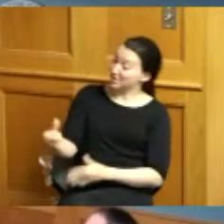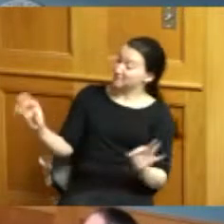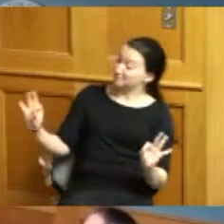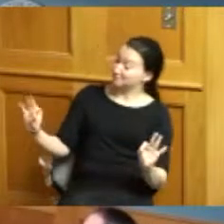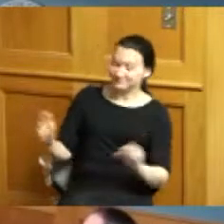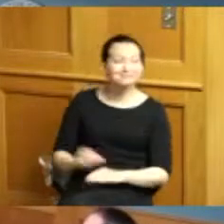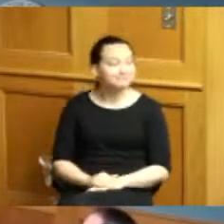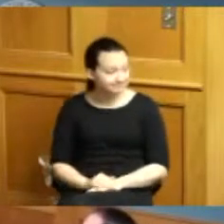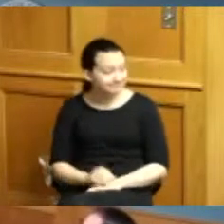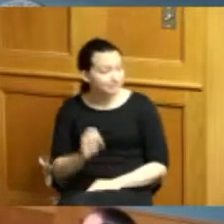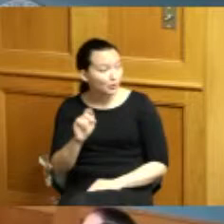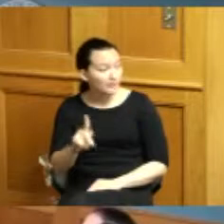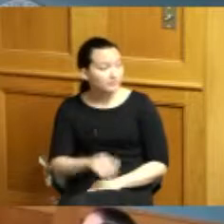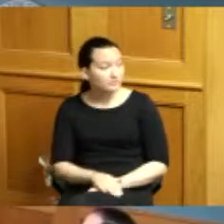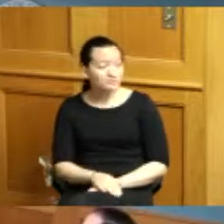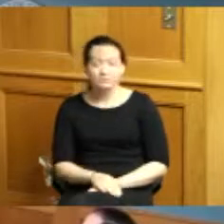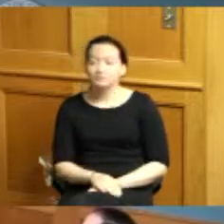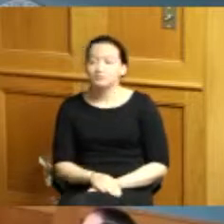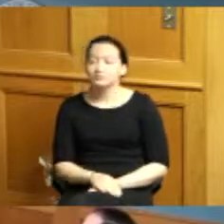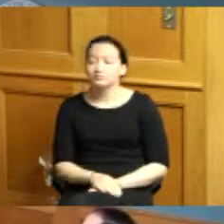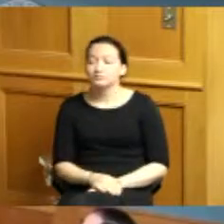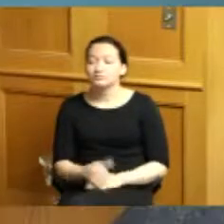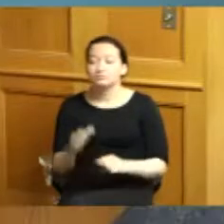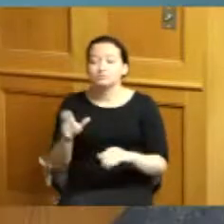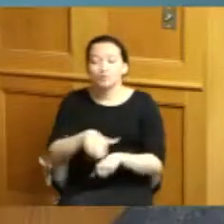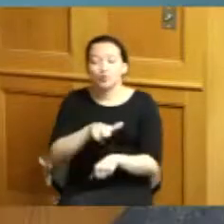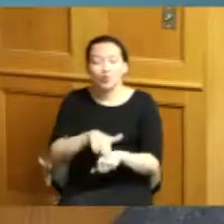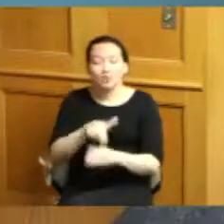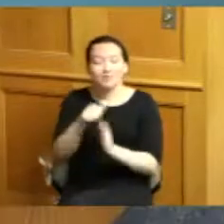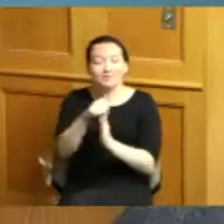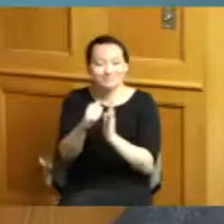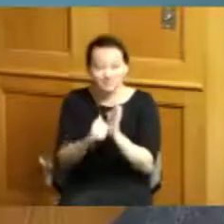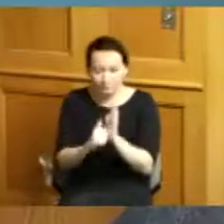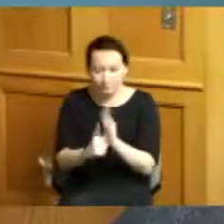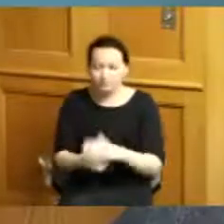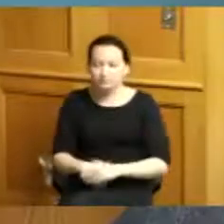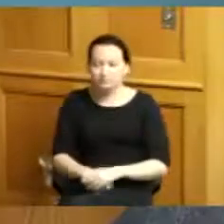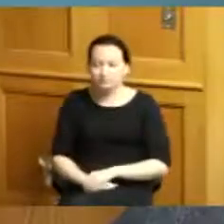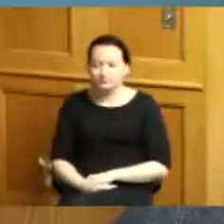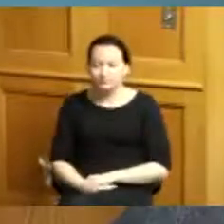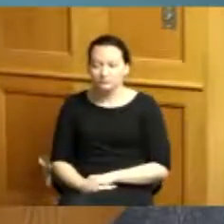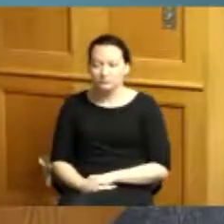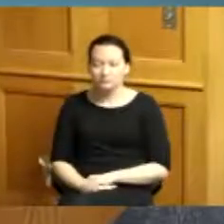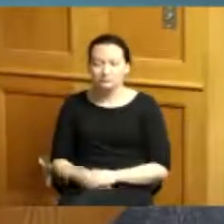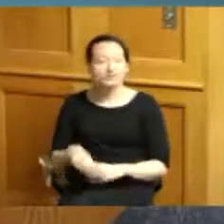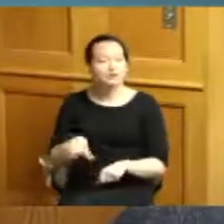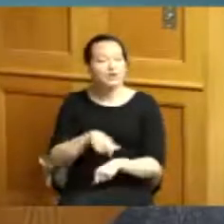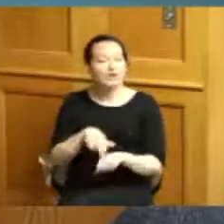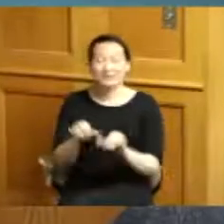okay so now we'll go to our regular agenda and of course we've got our Engineer here